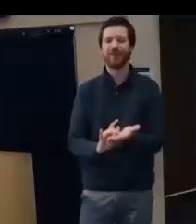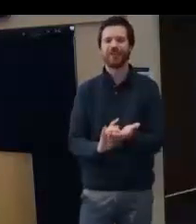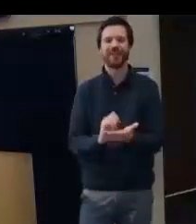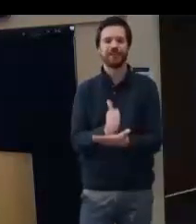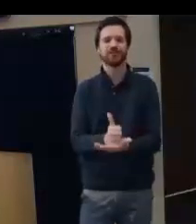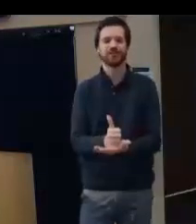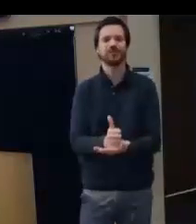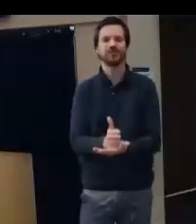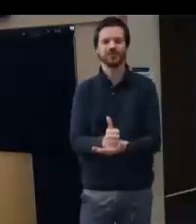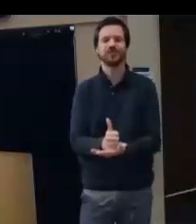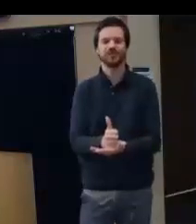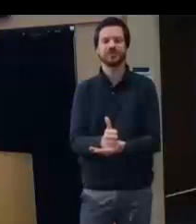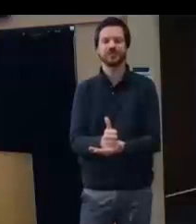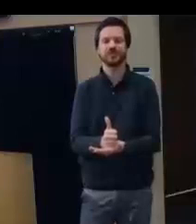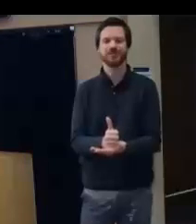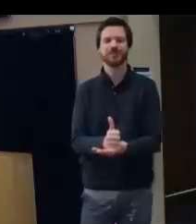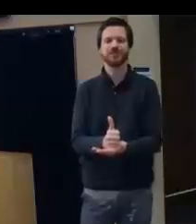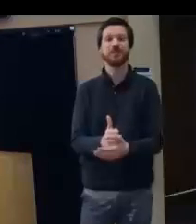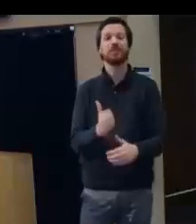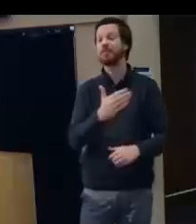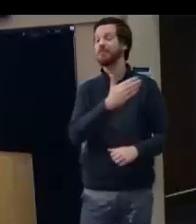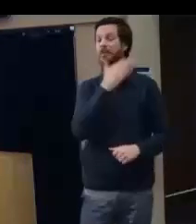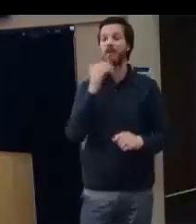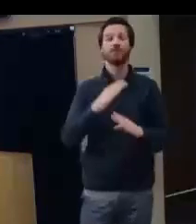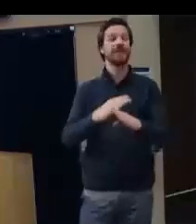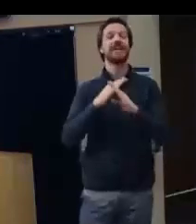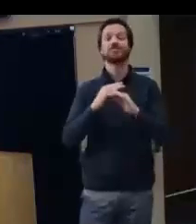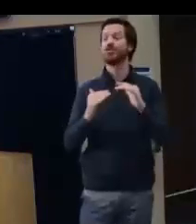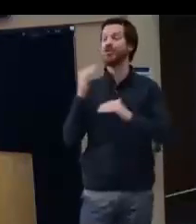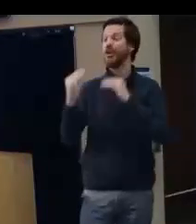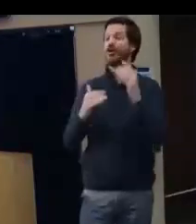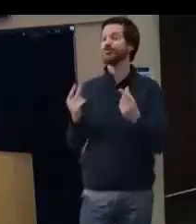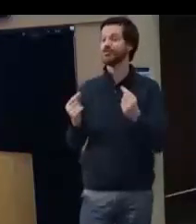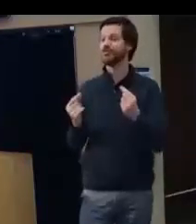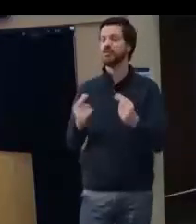so often times the best prevention that we can do in the adult setting is actually cardiac